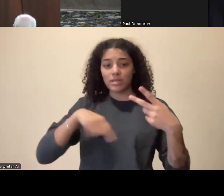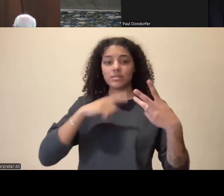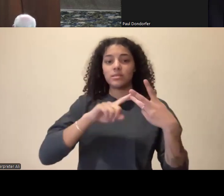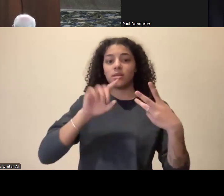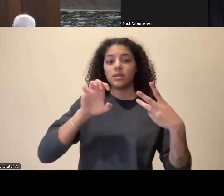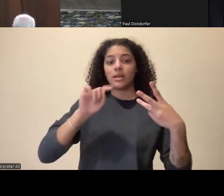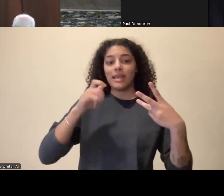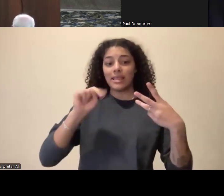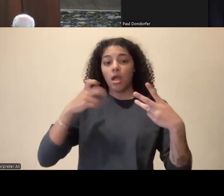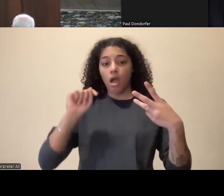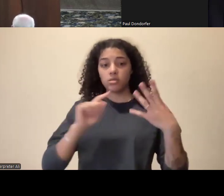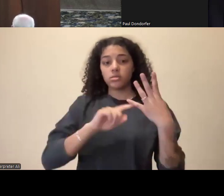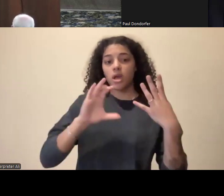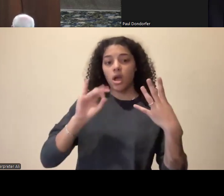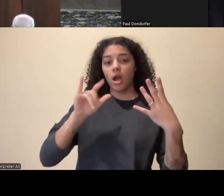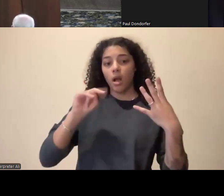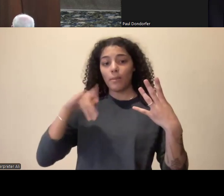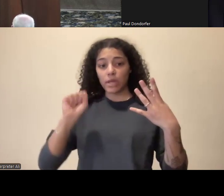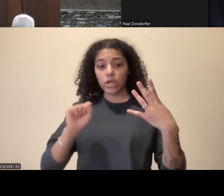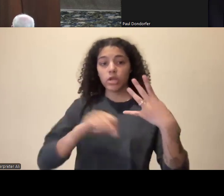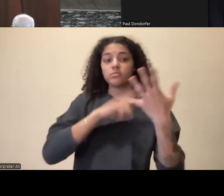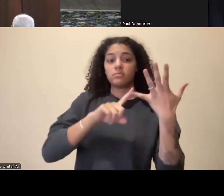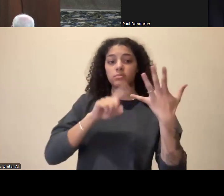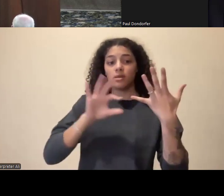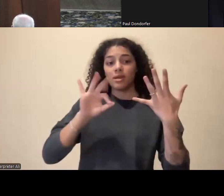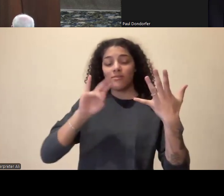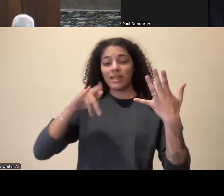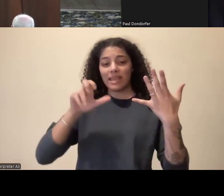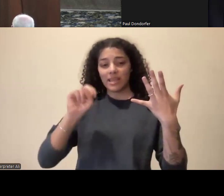Jack Debis have served as active members of the environmental management council contributing